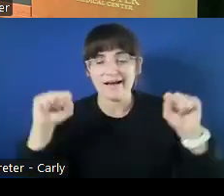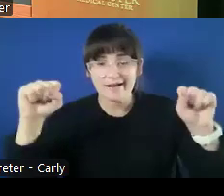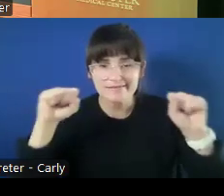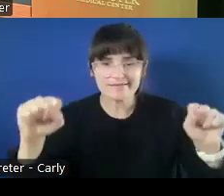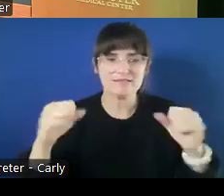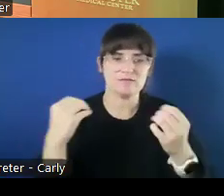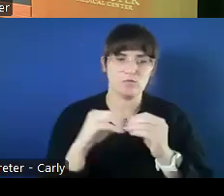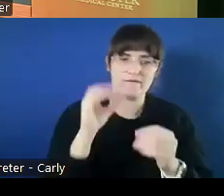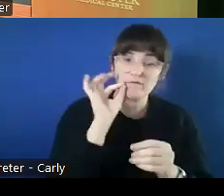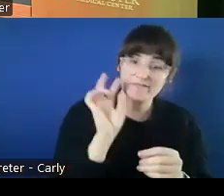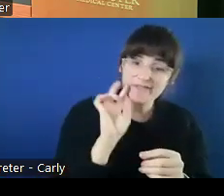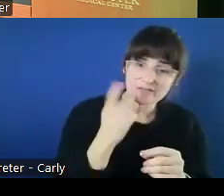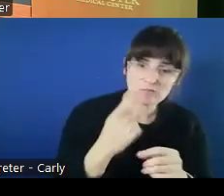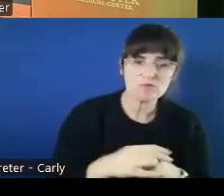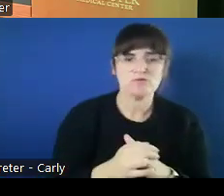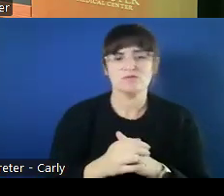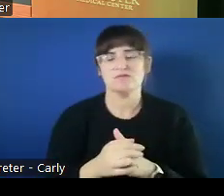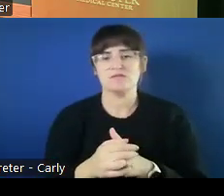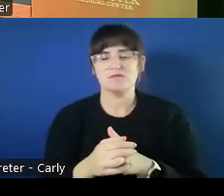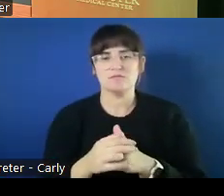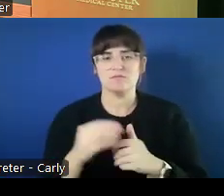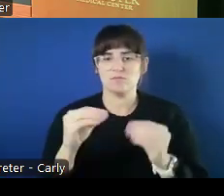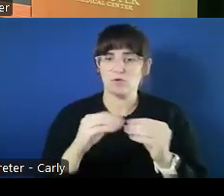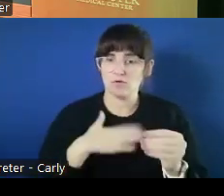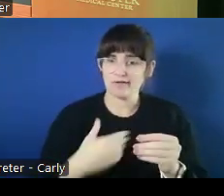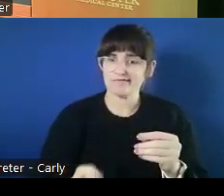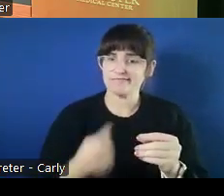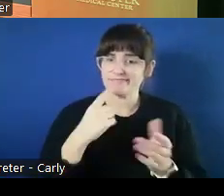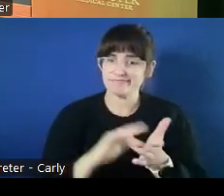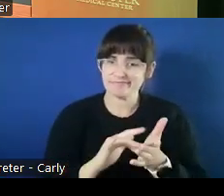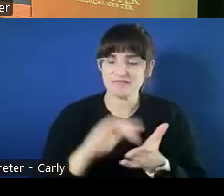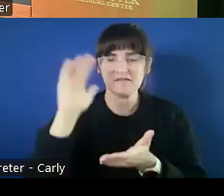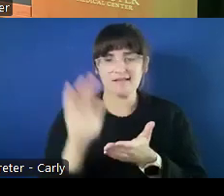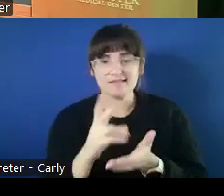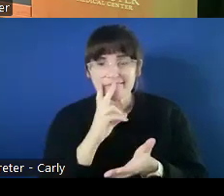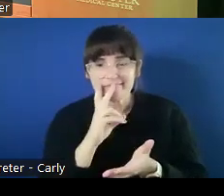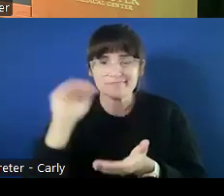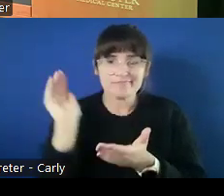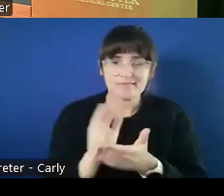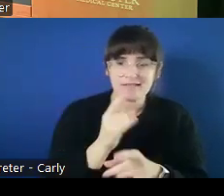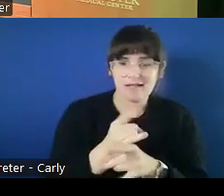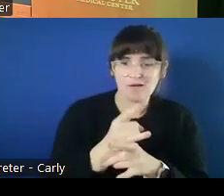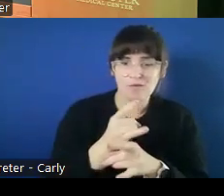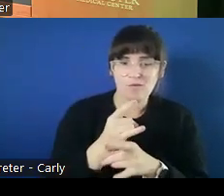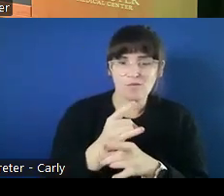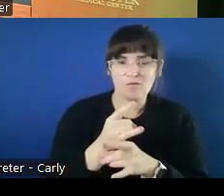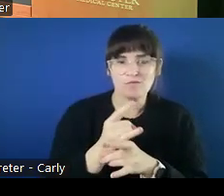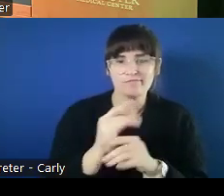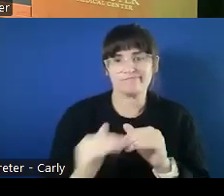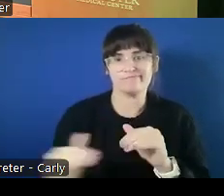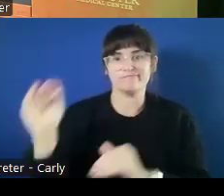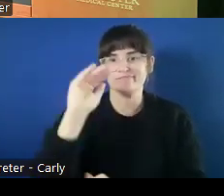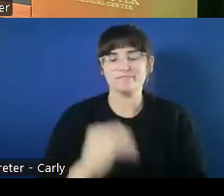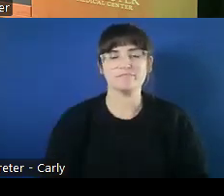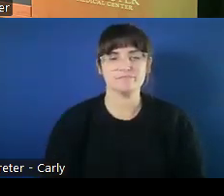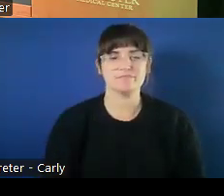to um take their medications and they're less likely to smoke or use alcohol uh to access so